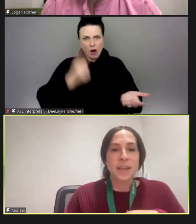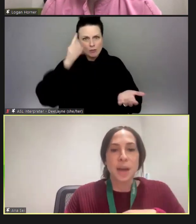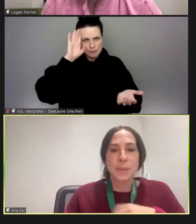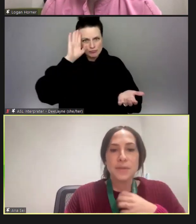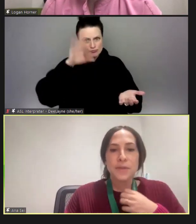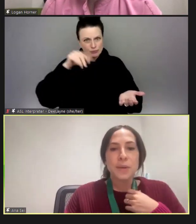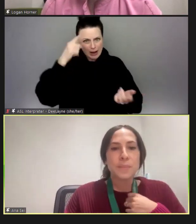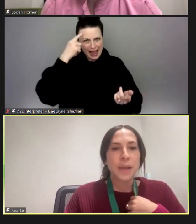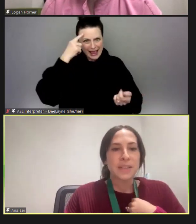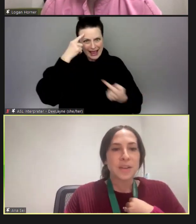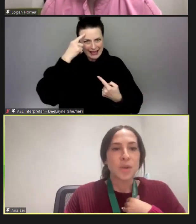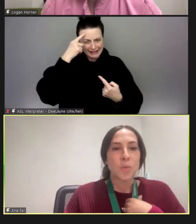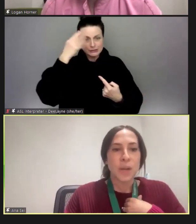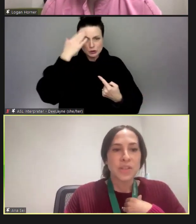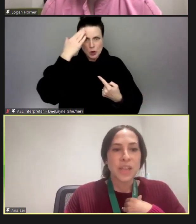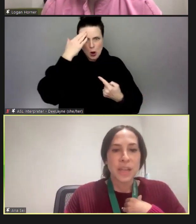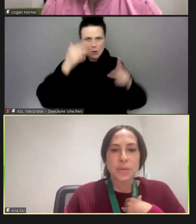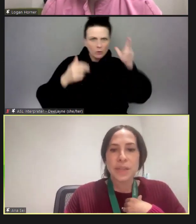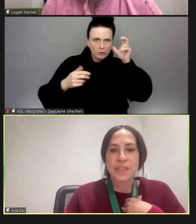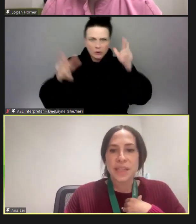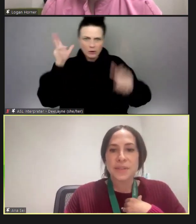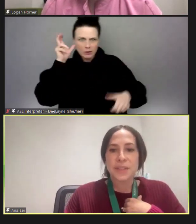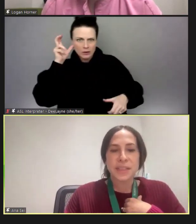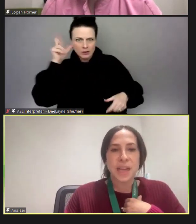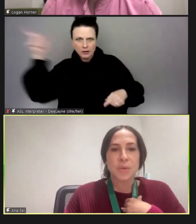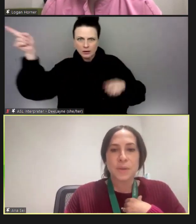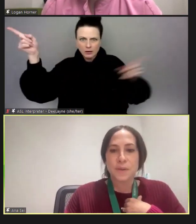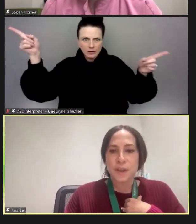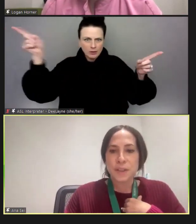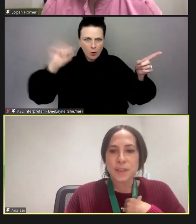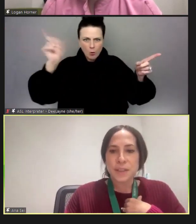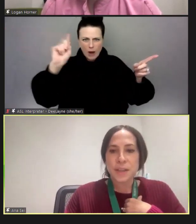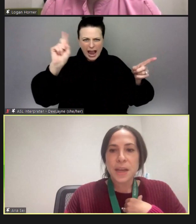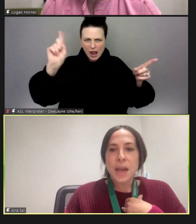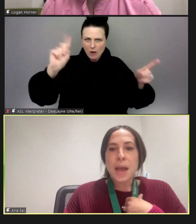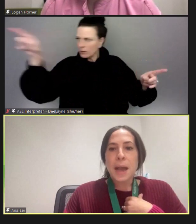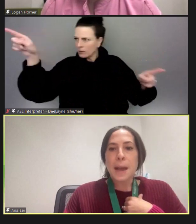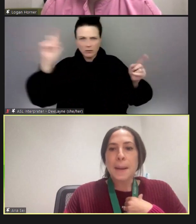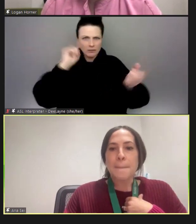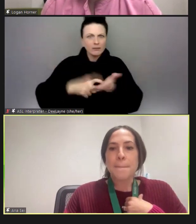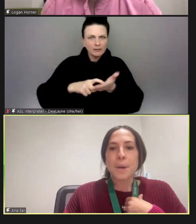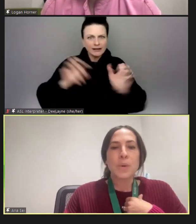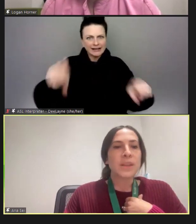coming from based on which ear receives